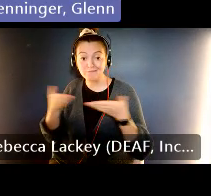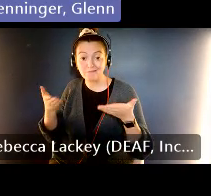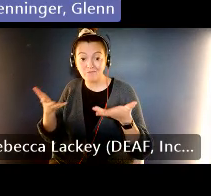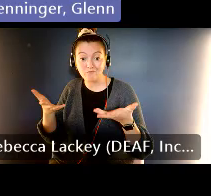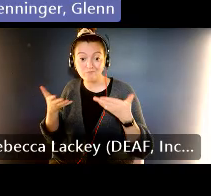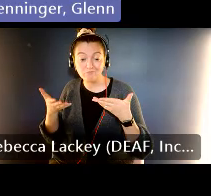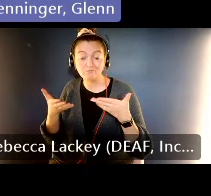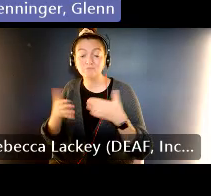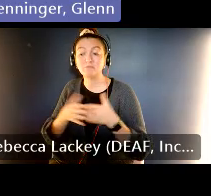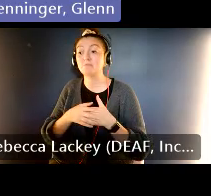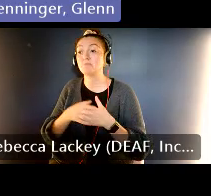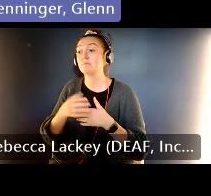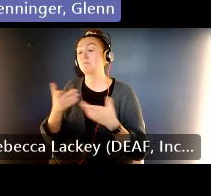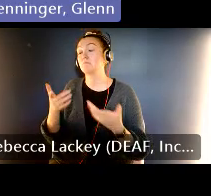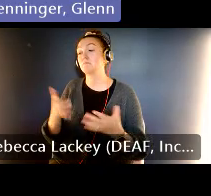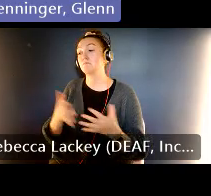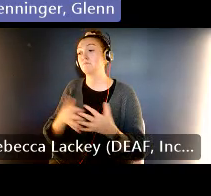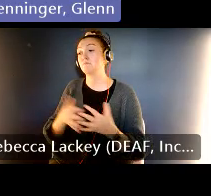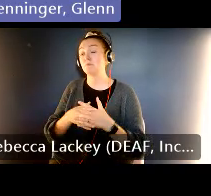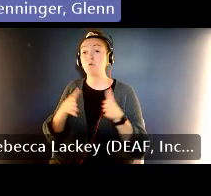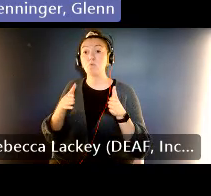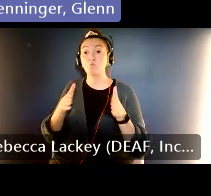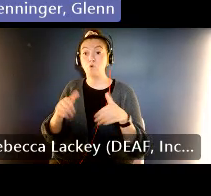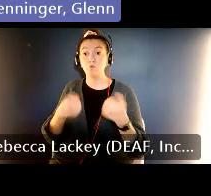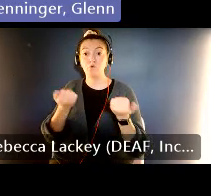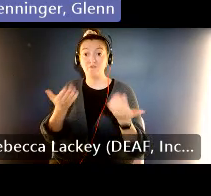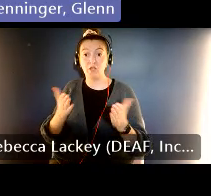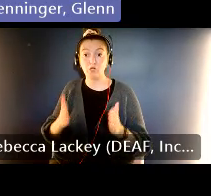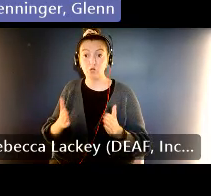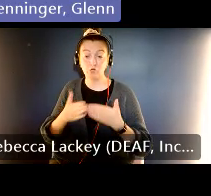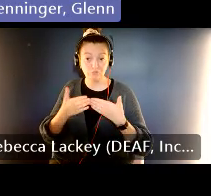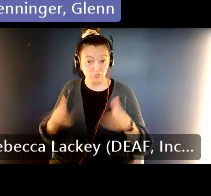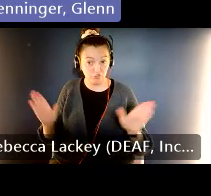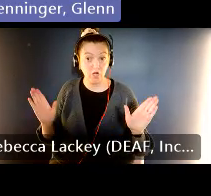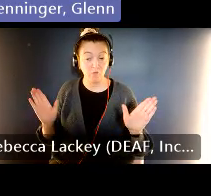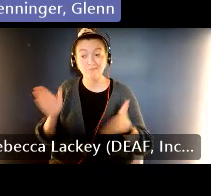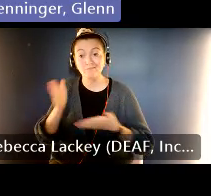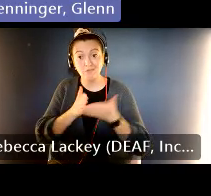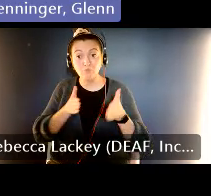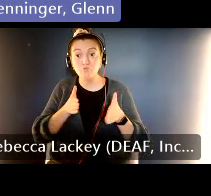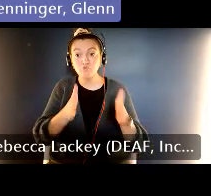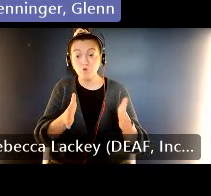You know, as a road provider in general, some of our roads will get to to the